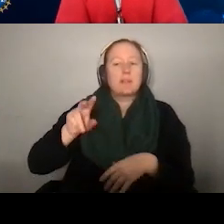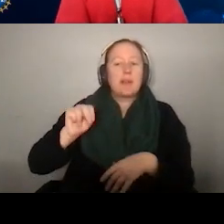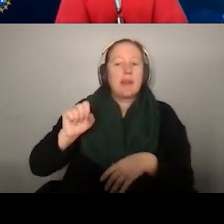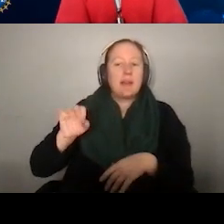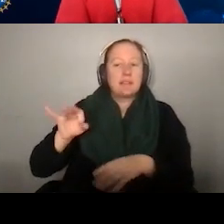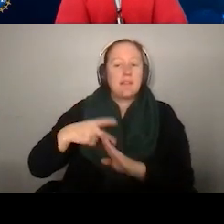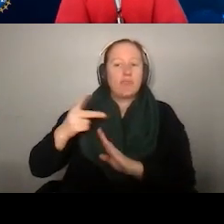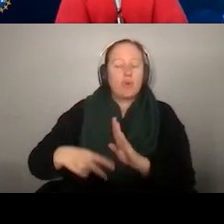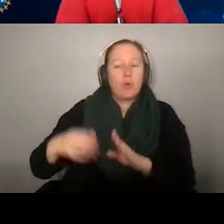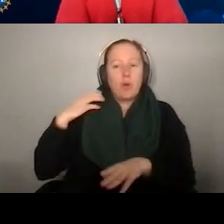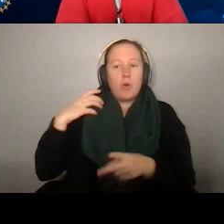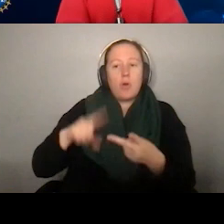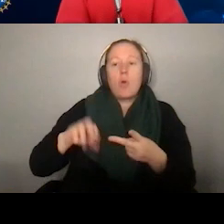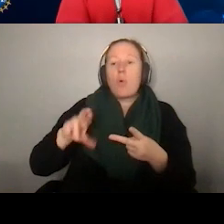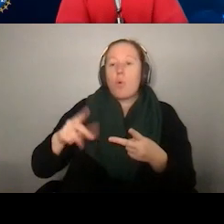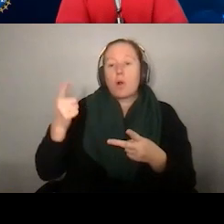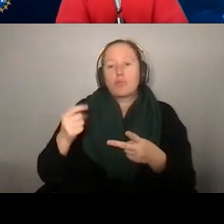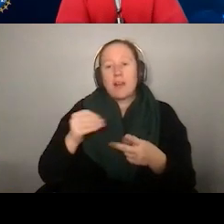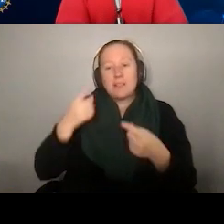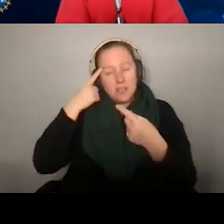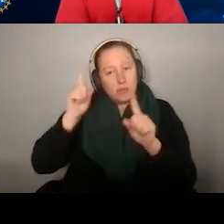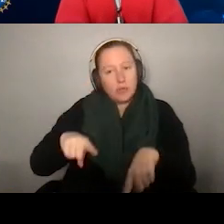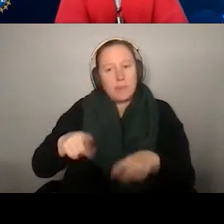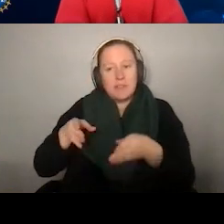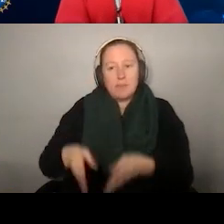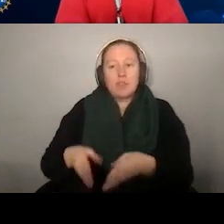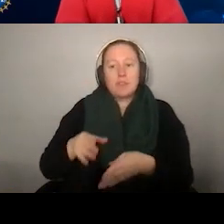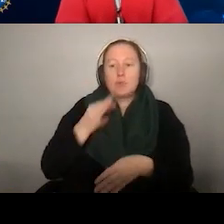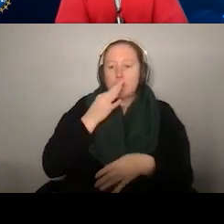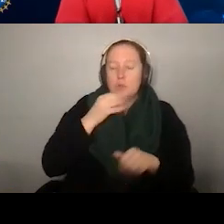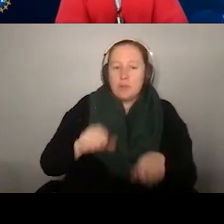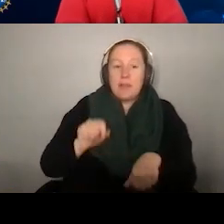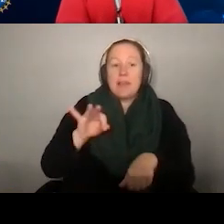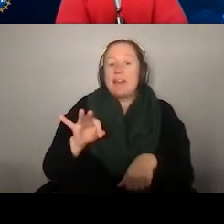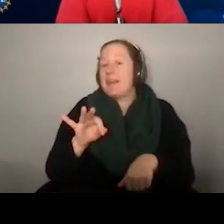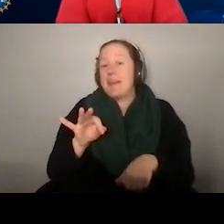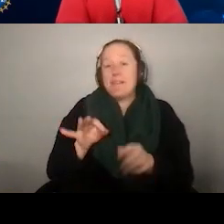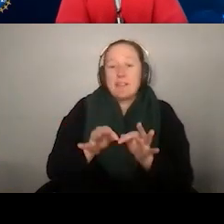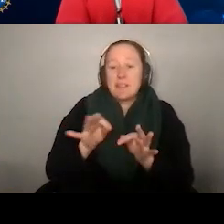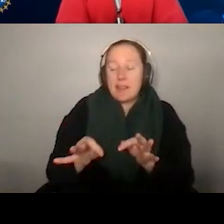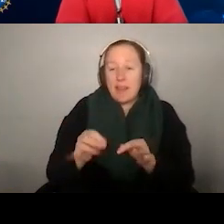grants and agreements official as soon as possible. If the delay in activity is due to access issues with